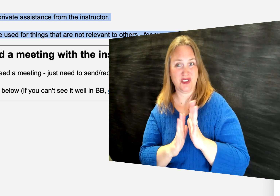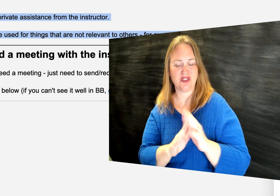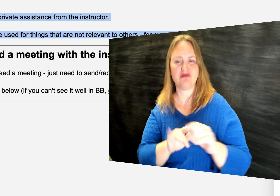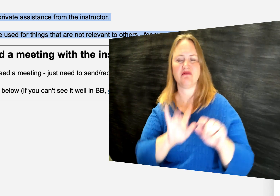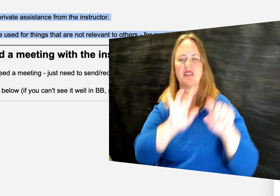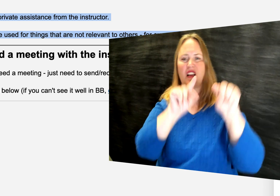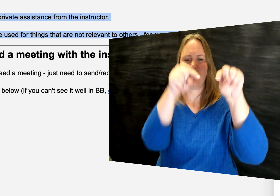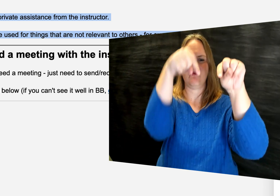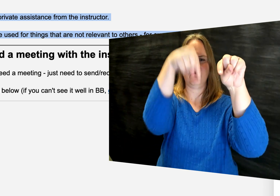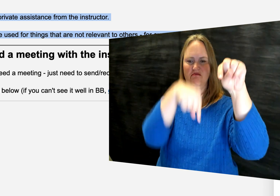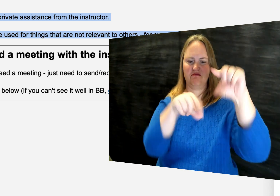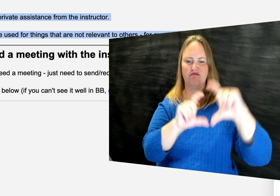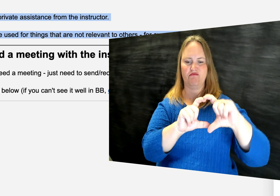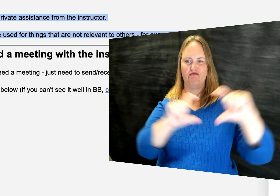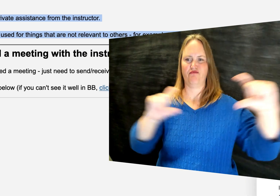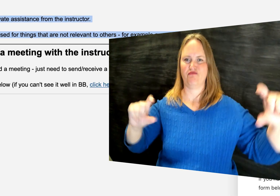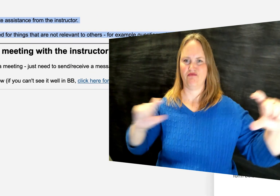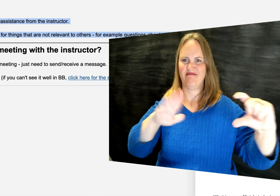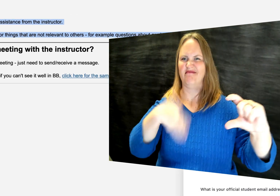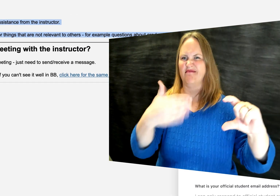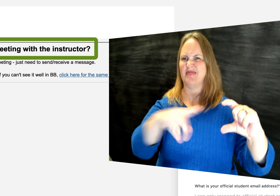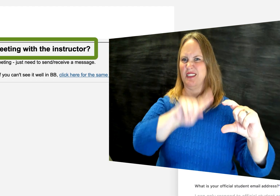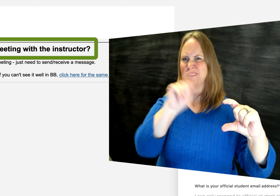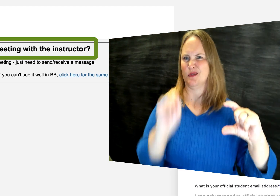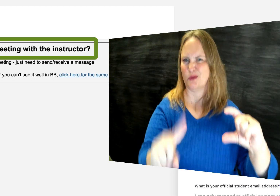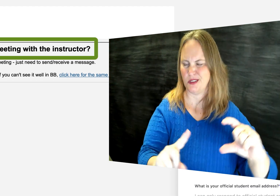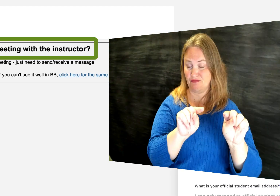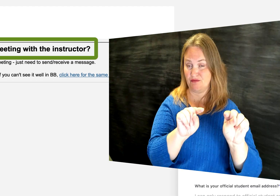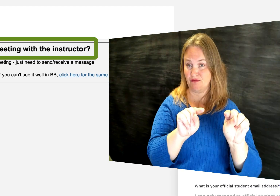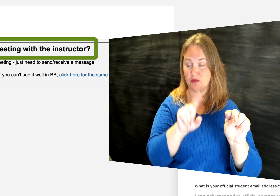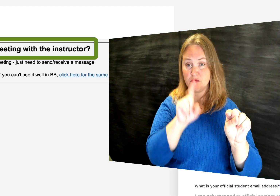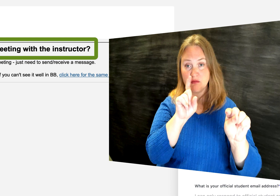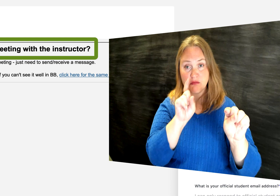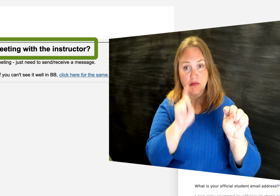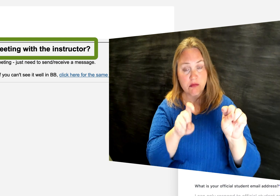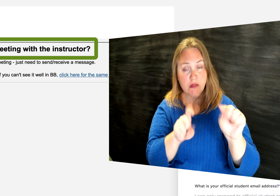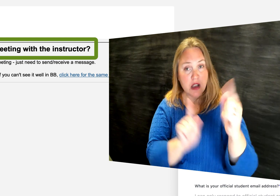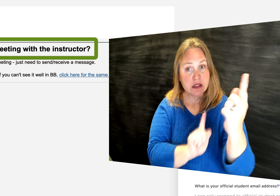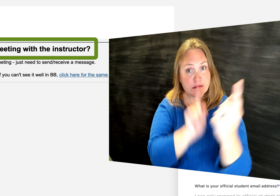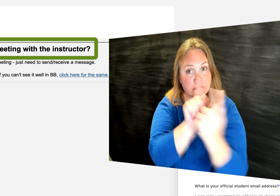then they will go to the next question that is, do you need to see Dr. Hale